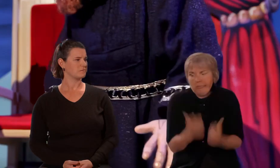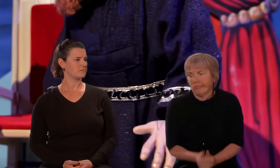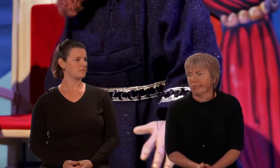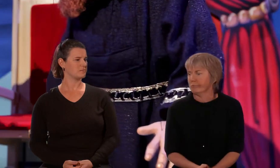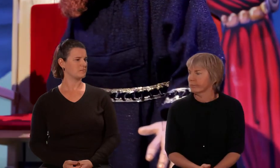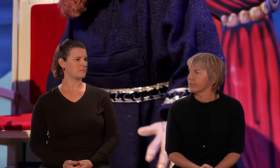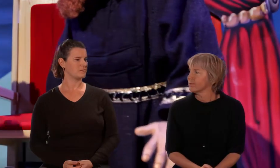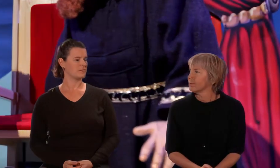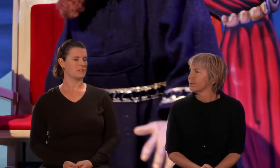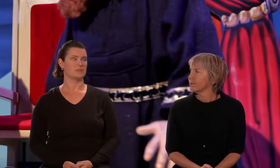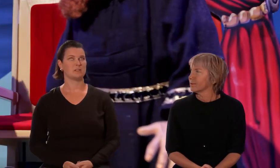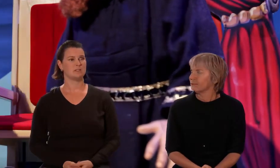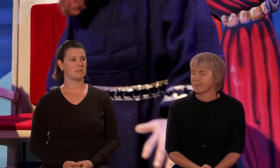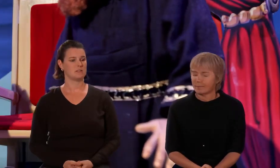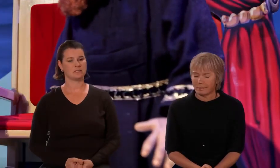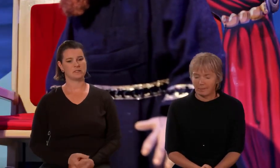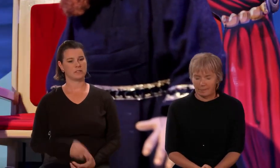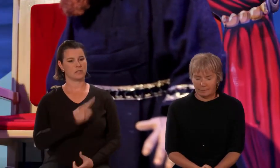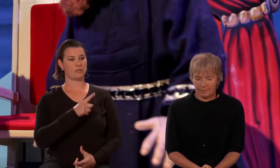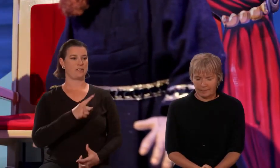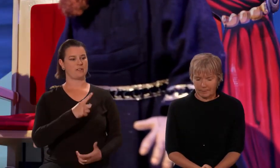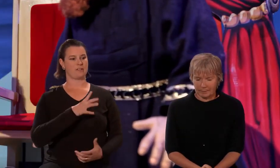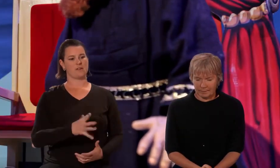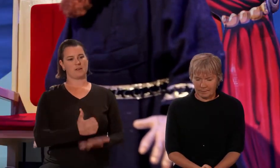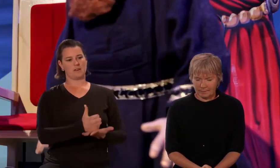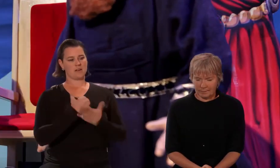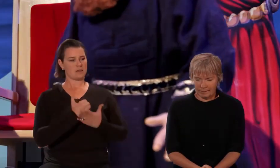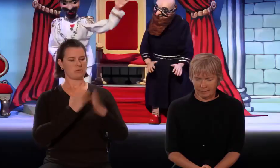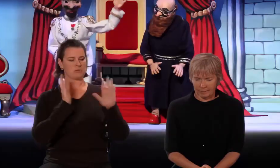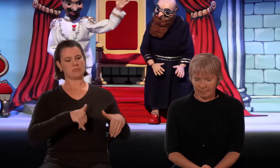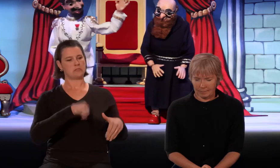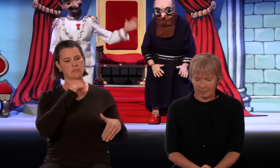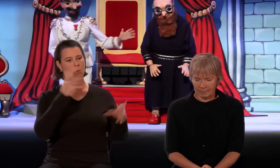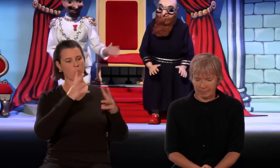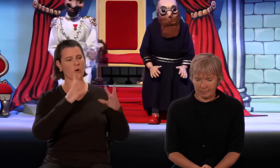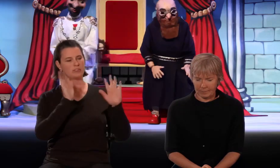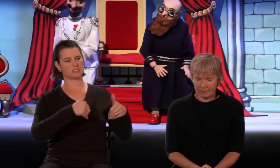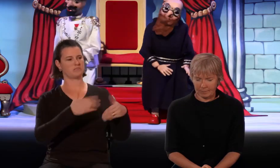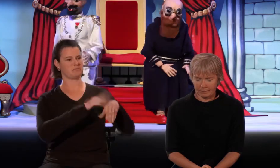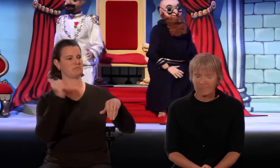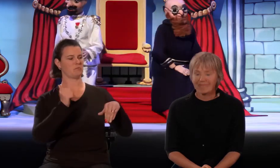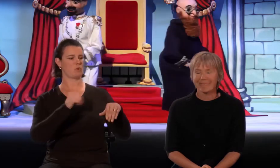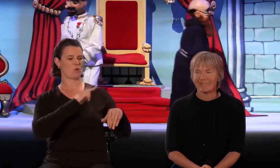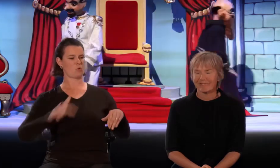[King] A fine help you are. Don't bother. Just hurry and summon the Royal Wizard to my aid. [chamberlain] Uh... yes, Your Majesty.